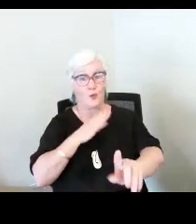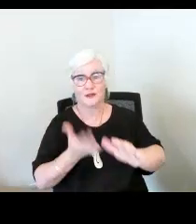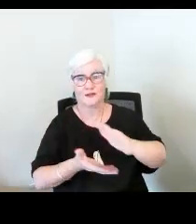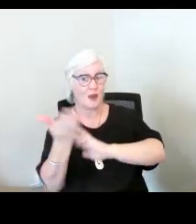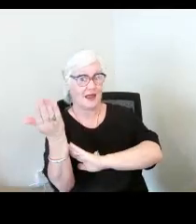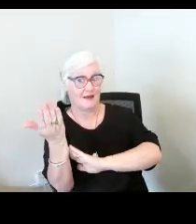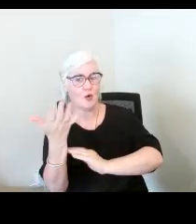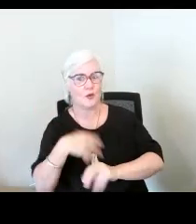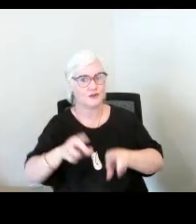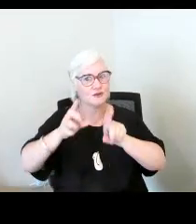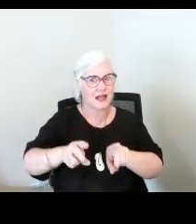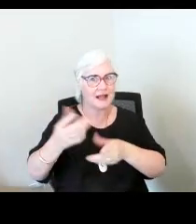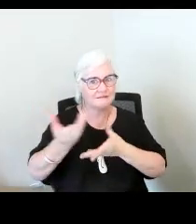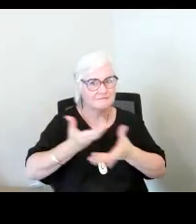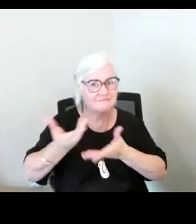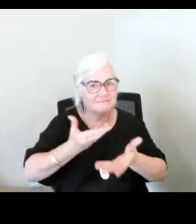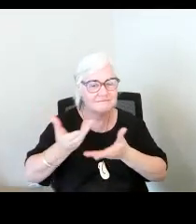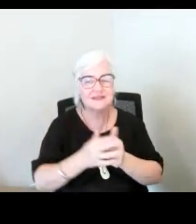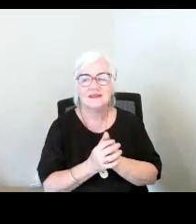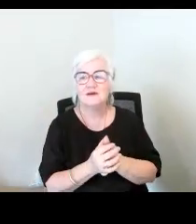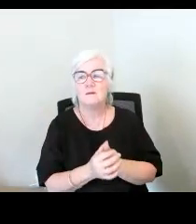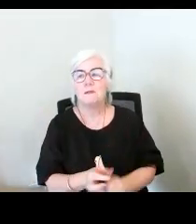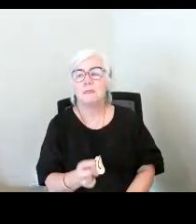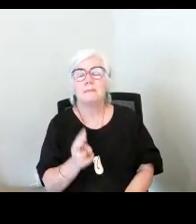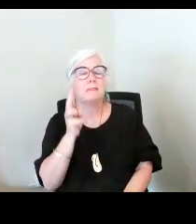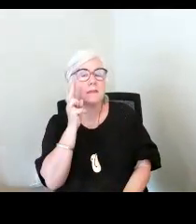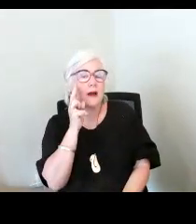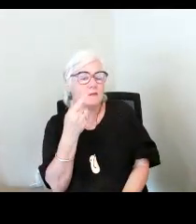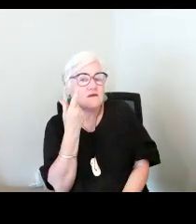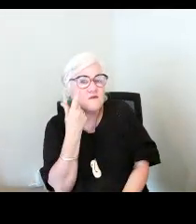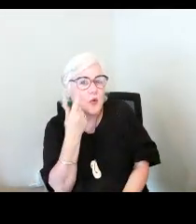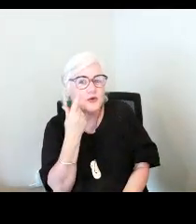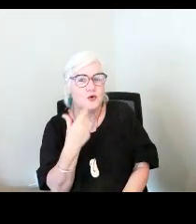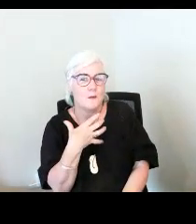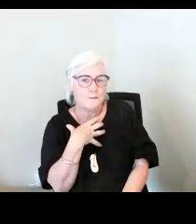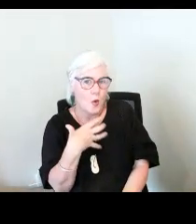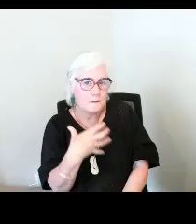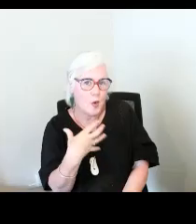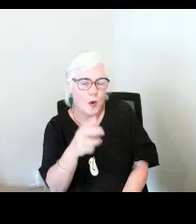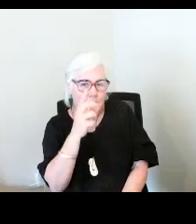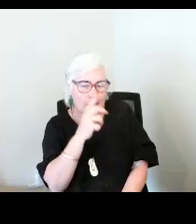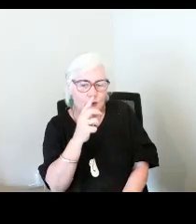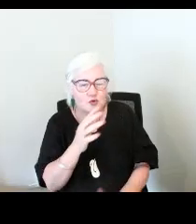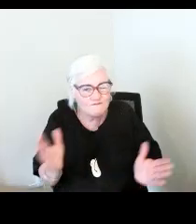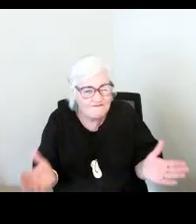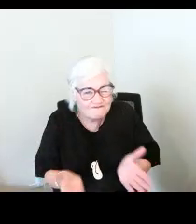I'm looking forward to us to do more and more and grow people's voices. I know we are going